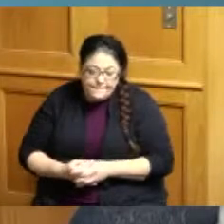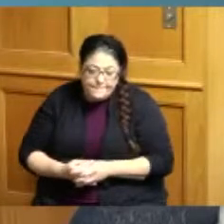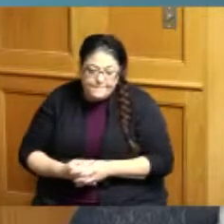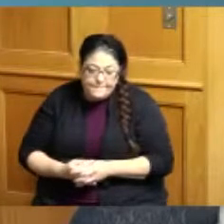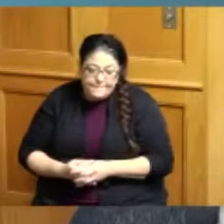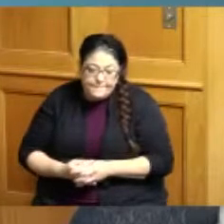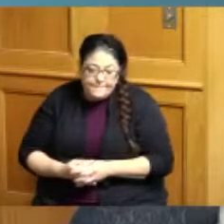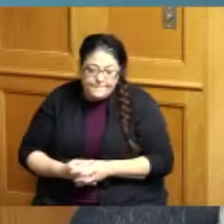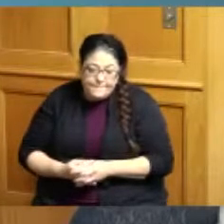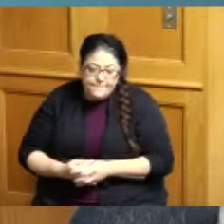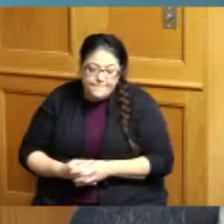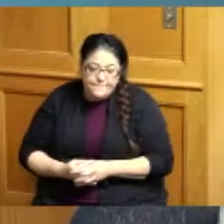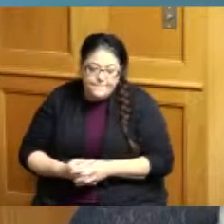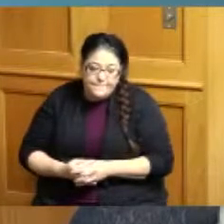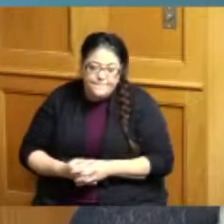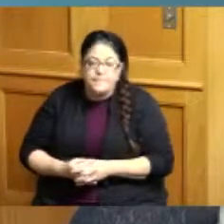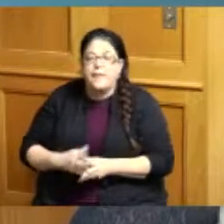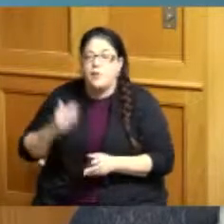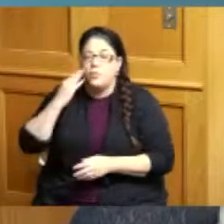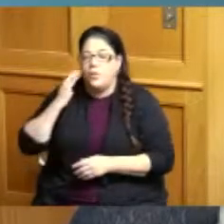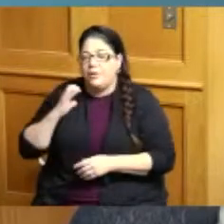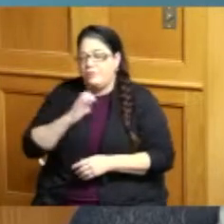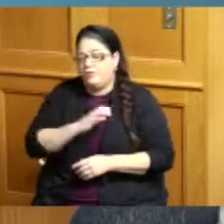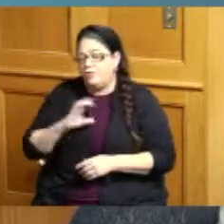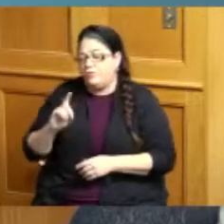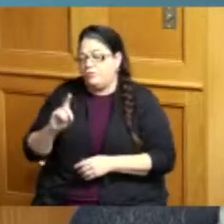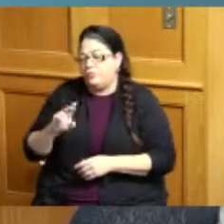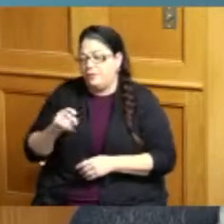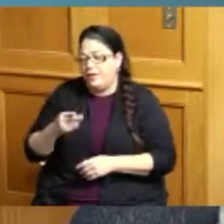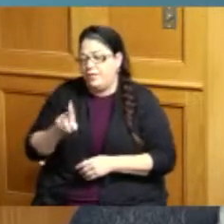I know that Commissioner Dre also talked about it I want to give a congratulations